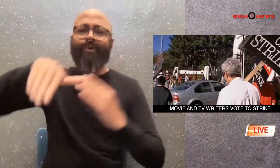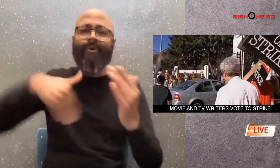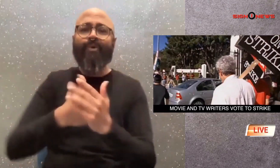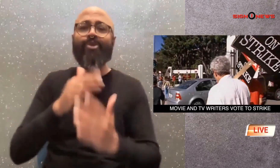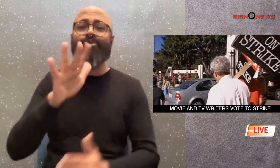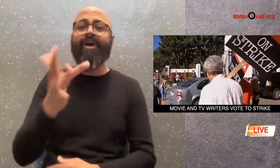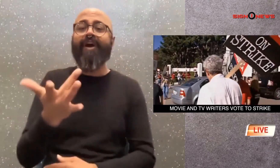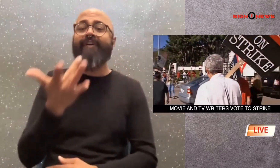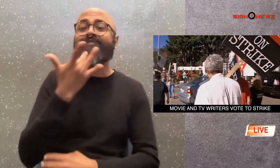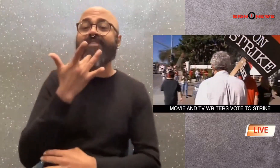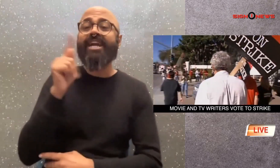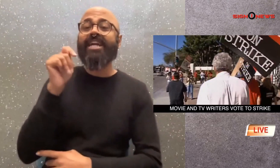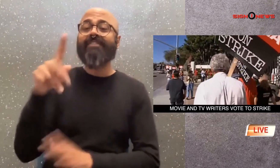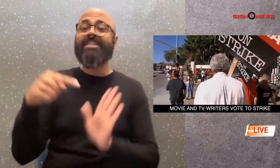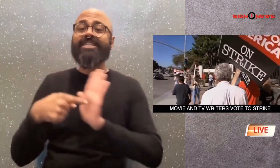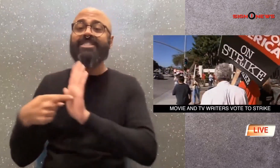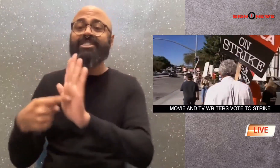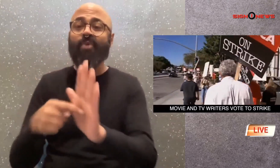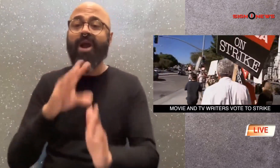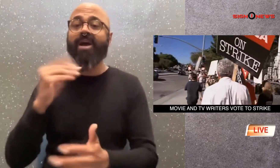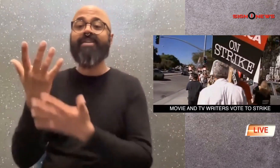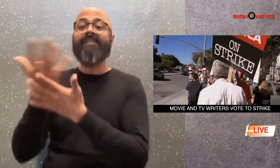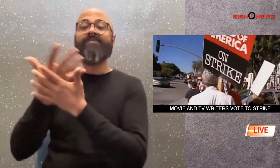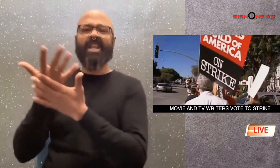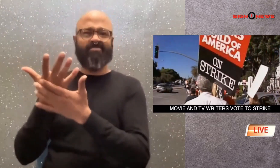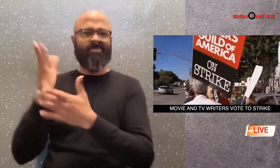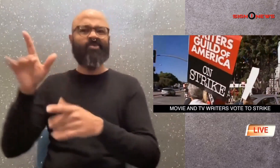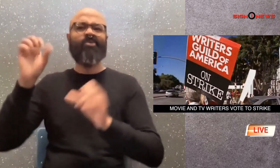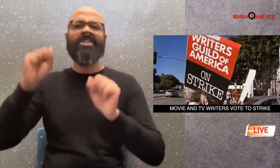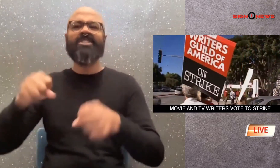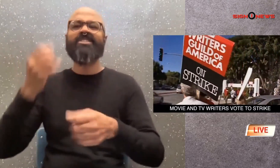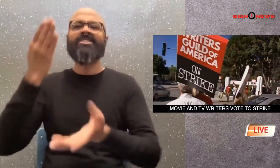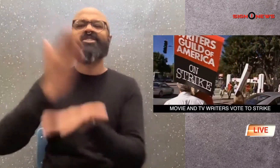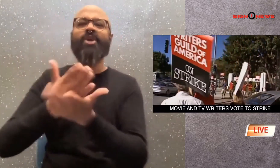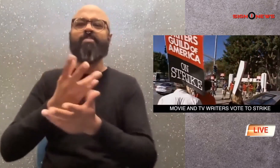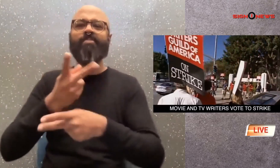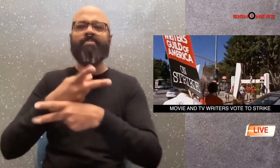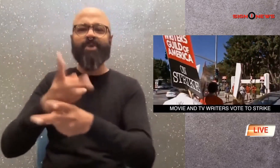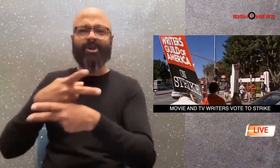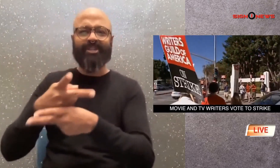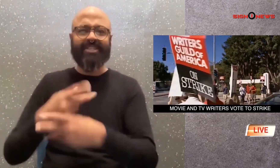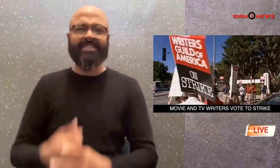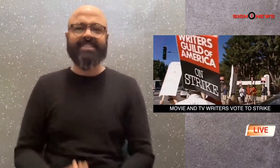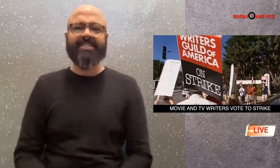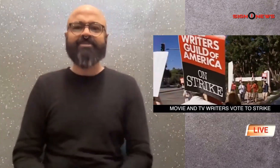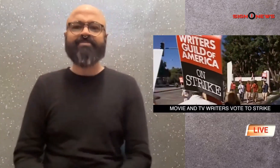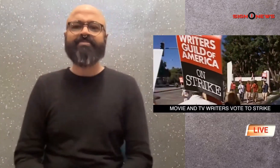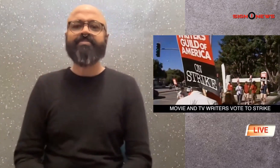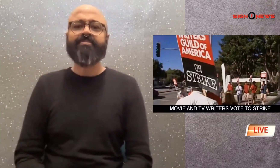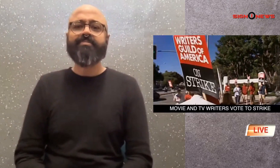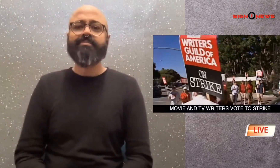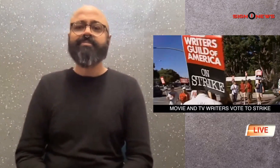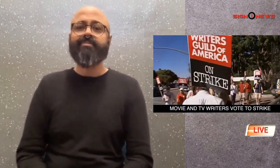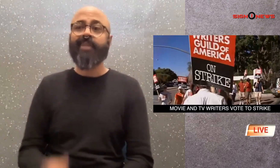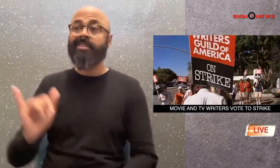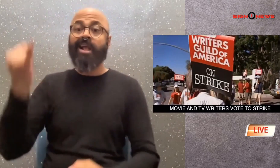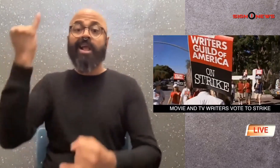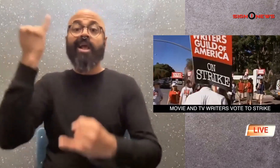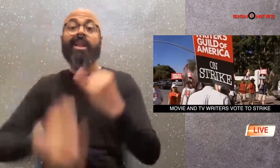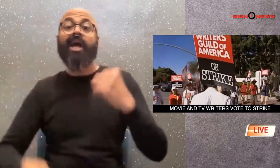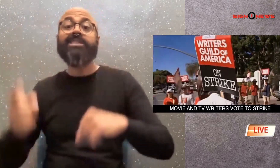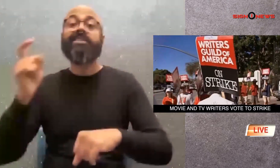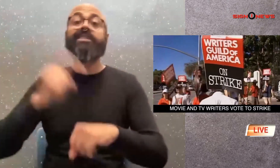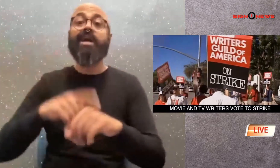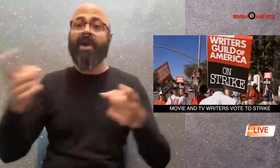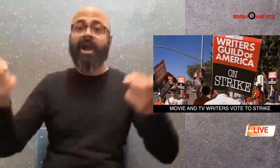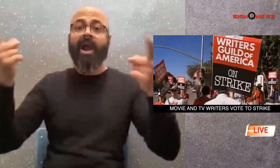shut down all of your favorite TV shows and films would stop production the last time